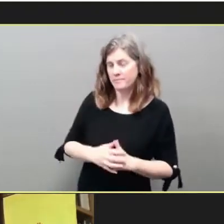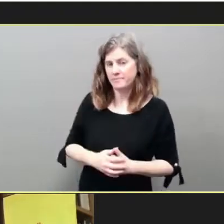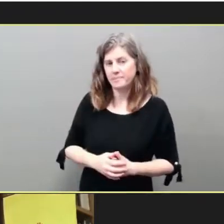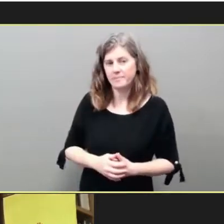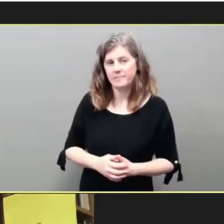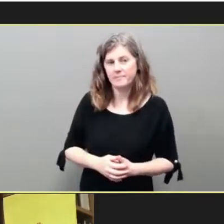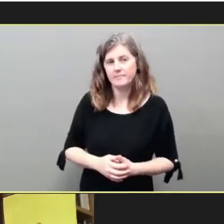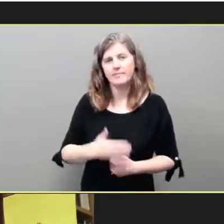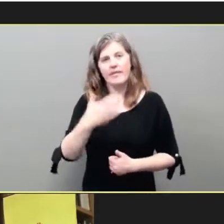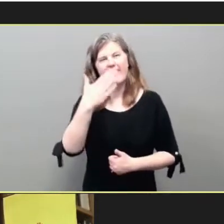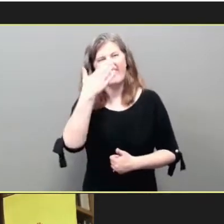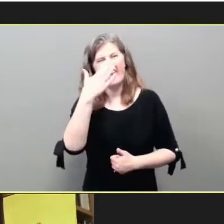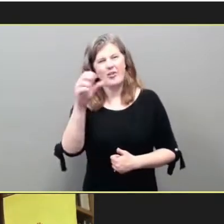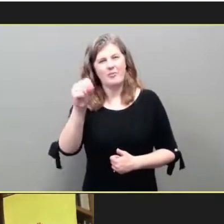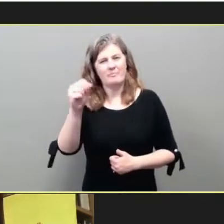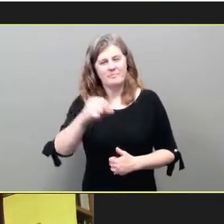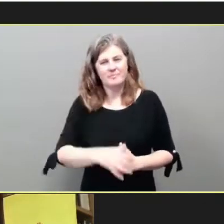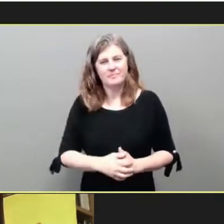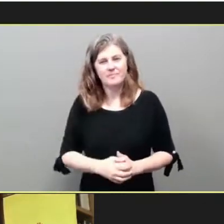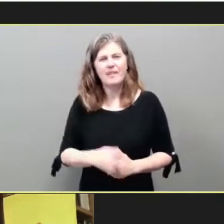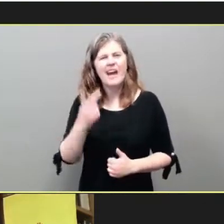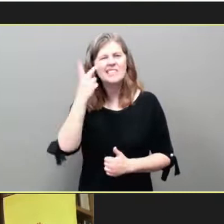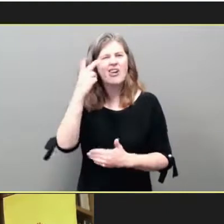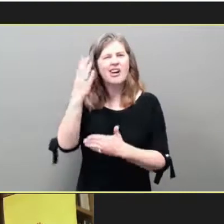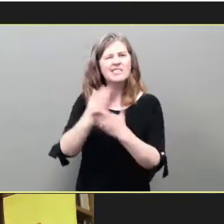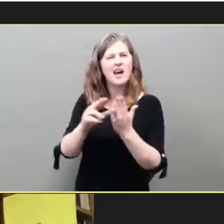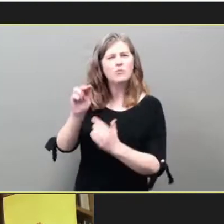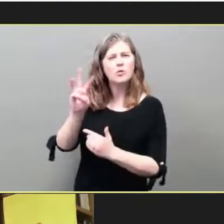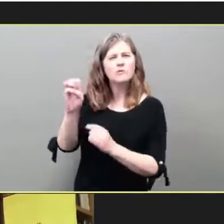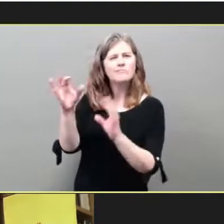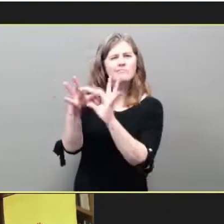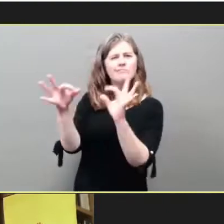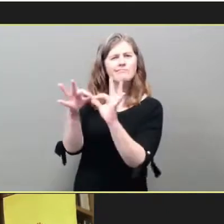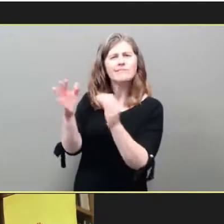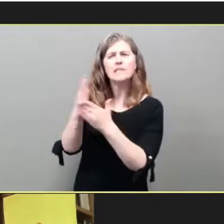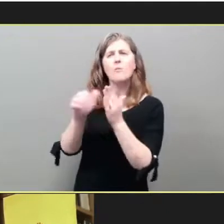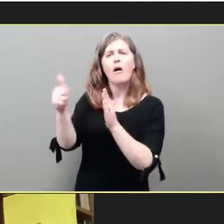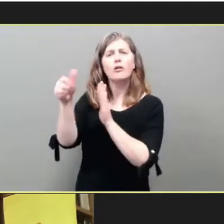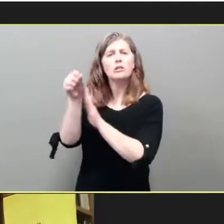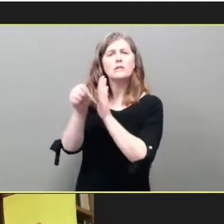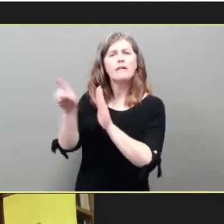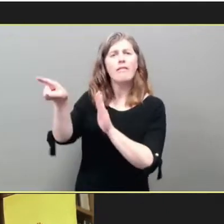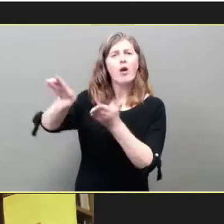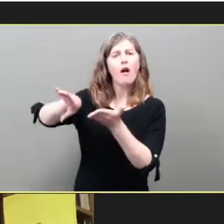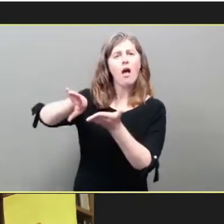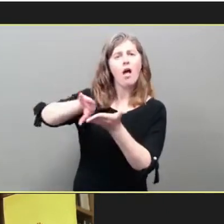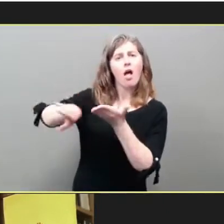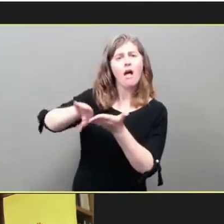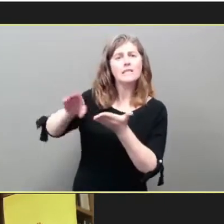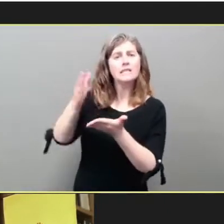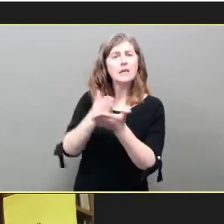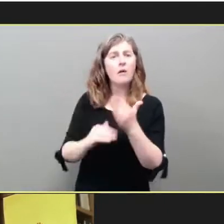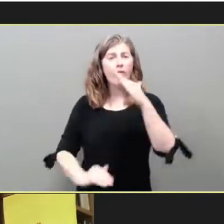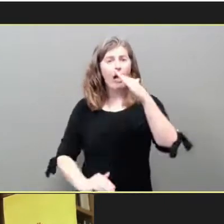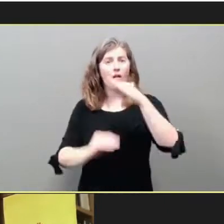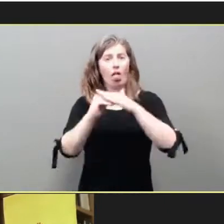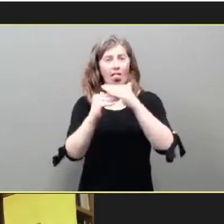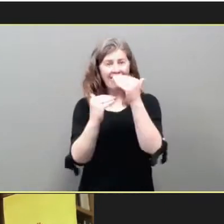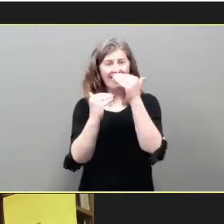Thank you. Yeah. I saw some news in recent days that some other states that are exempting some of the capacity restrictions in certain areas. That